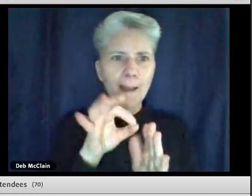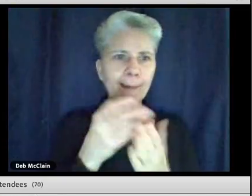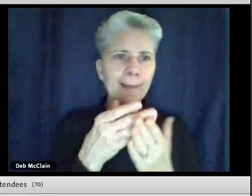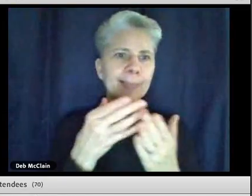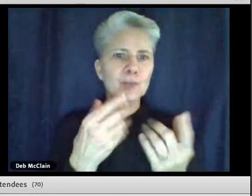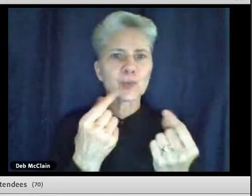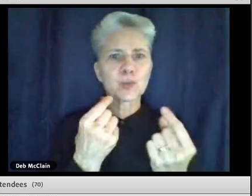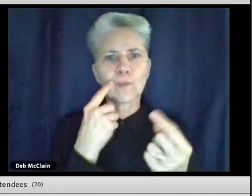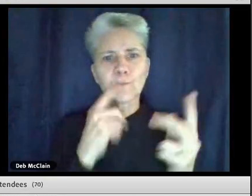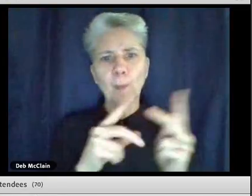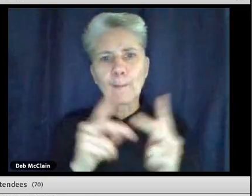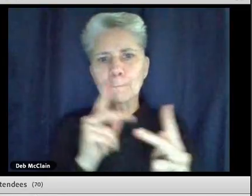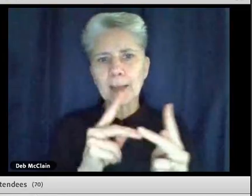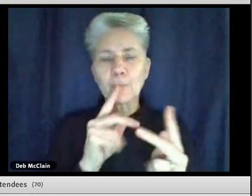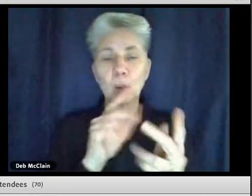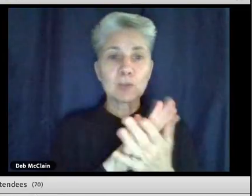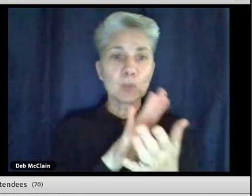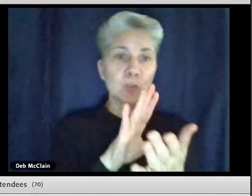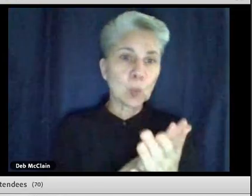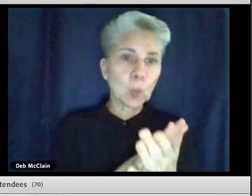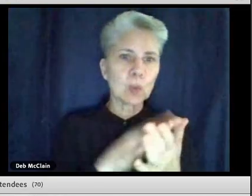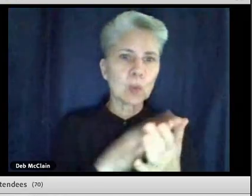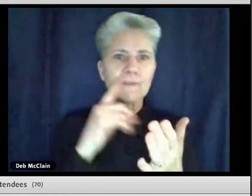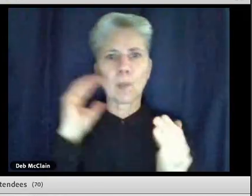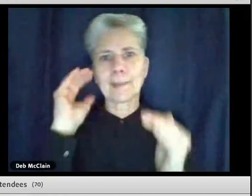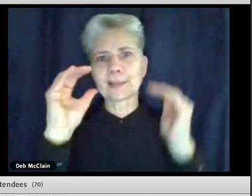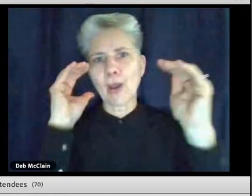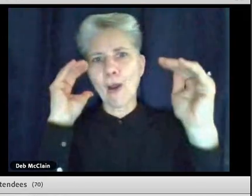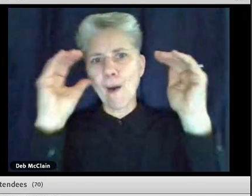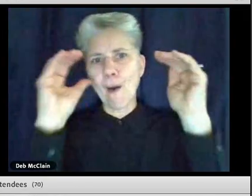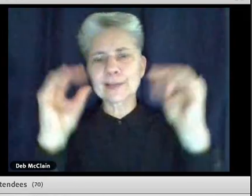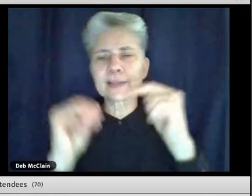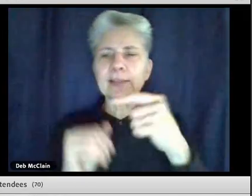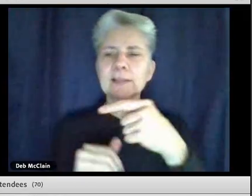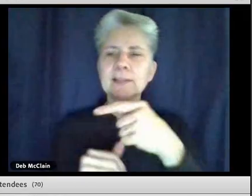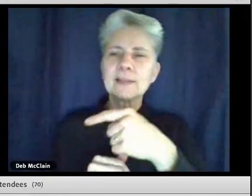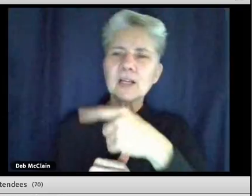to find things to do for people and for schools and for adults.